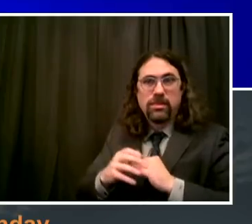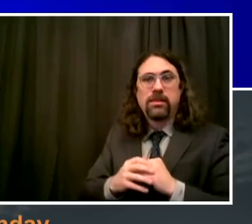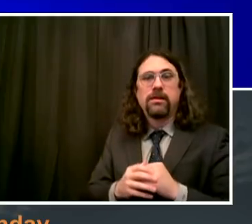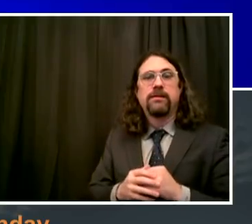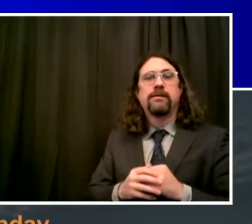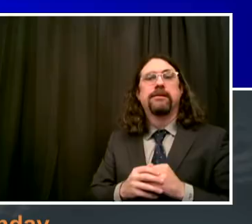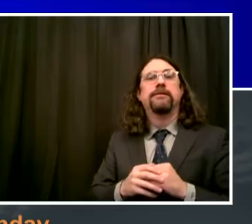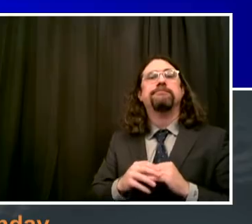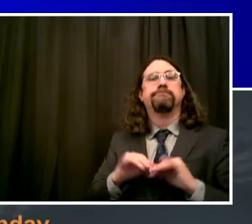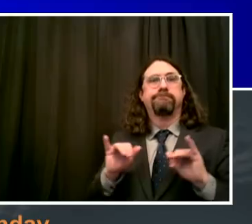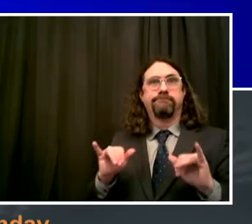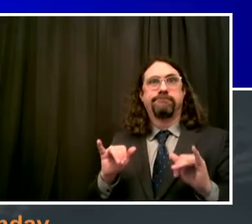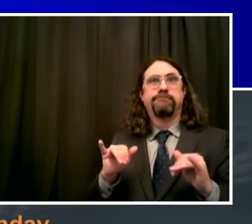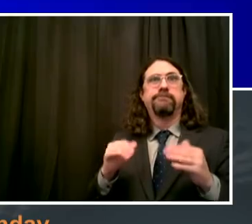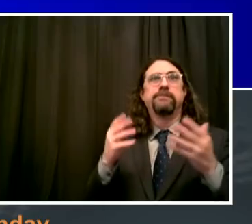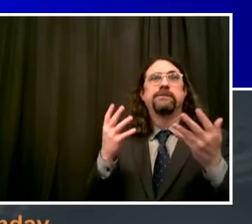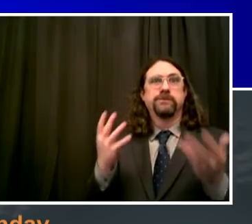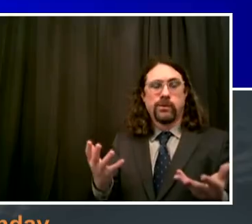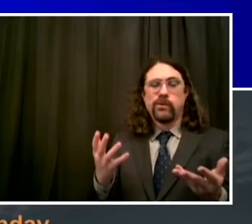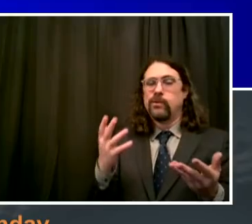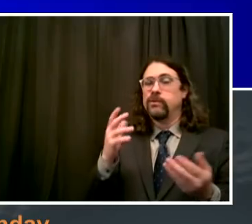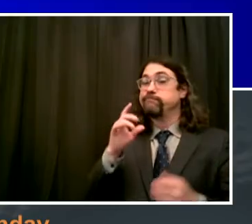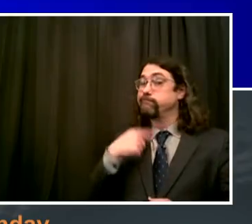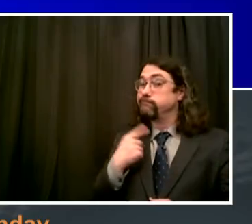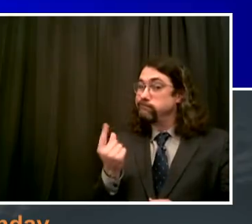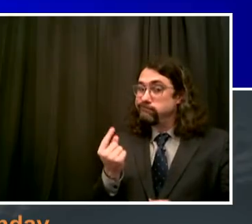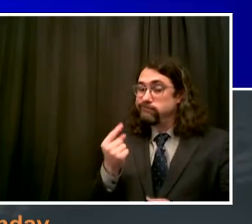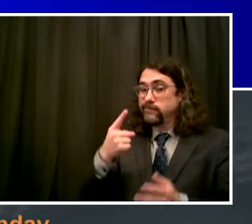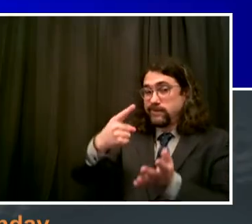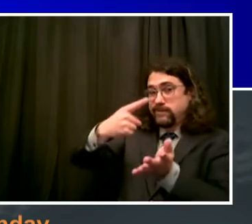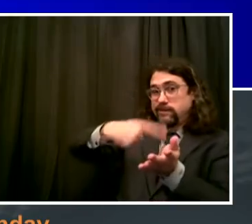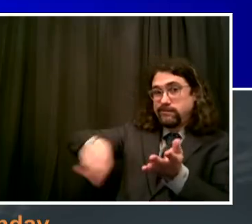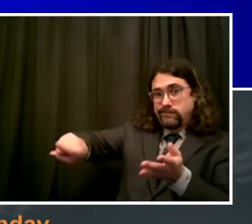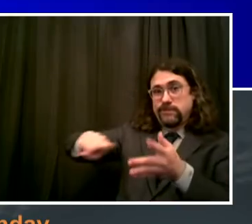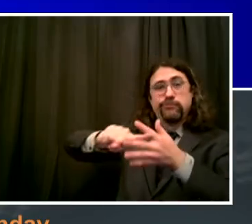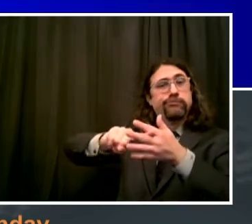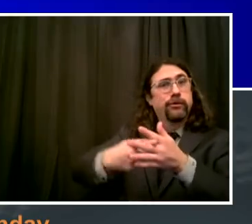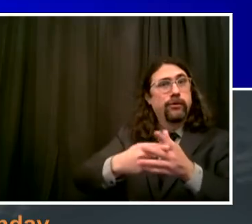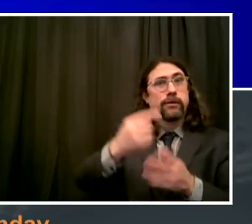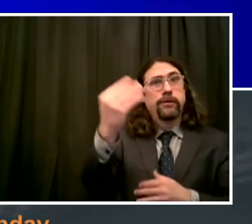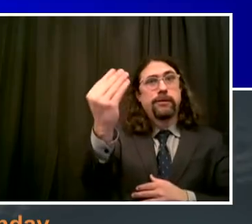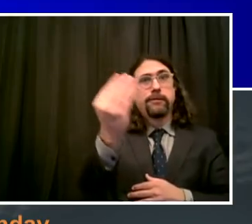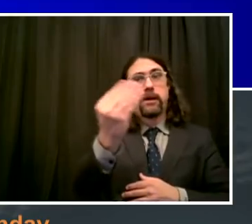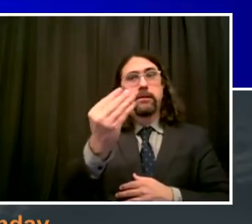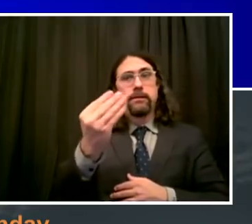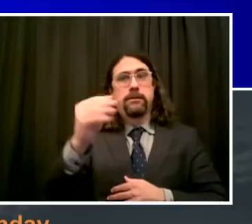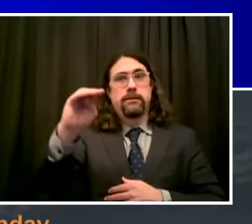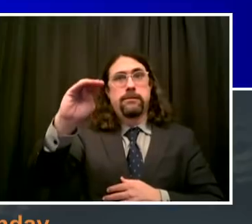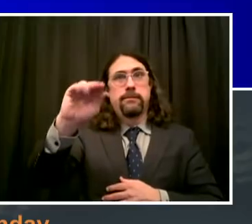RESUME ON MONDAY, MAY 18th AND GO